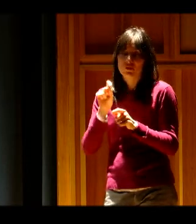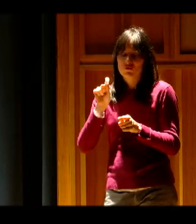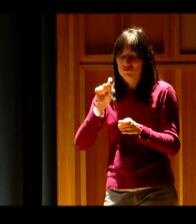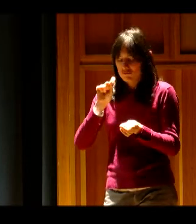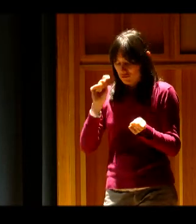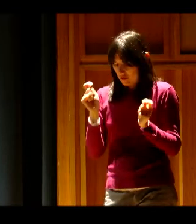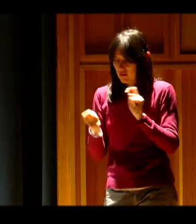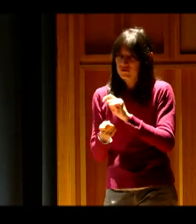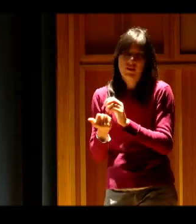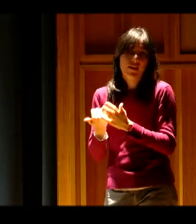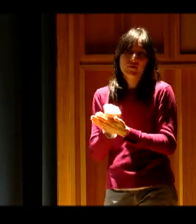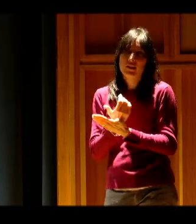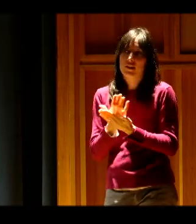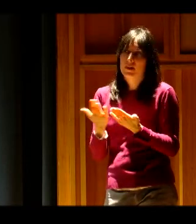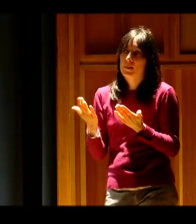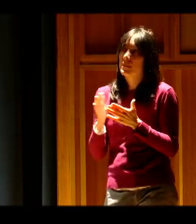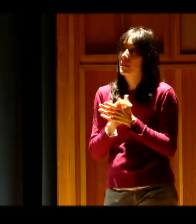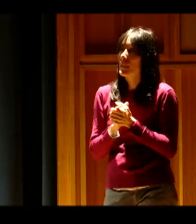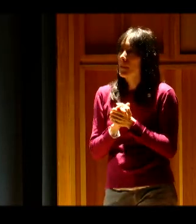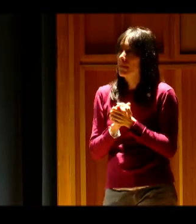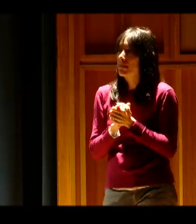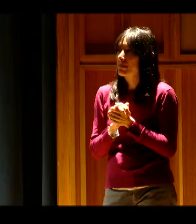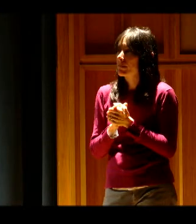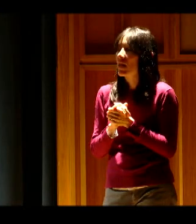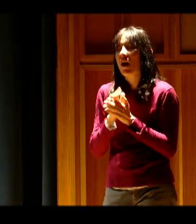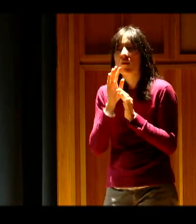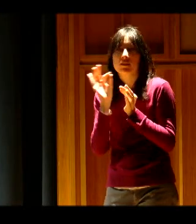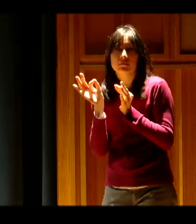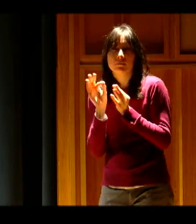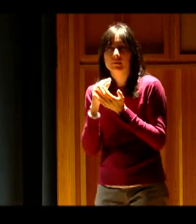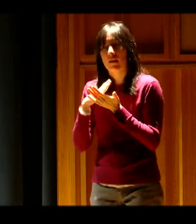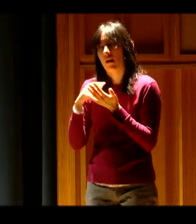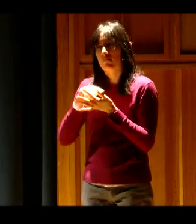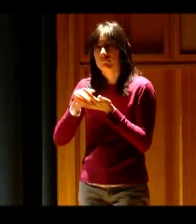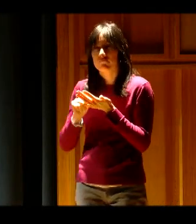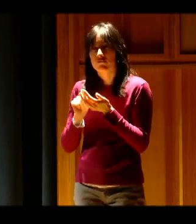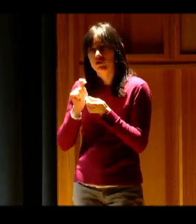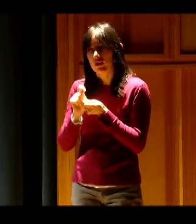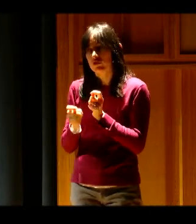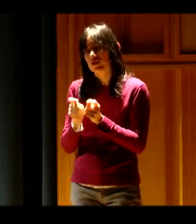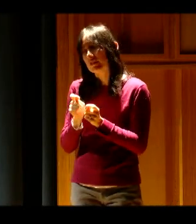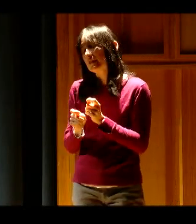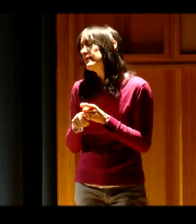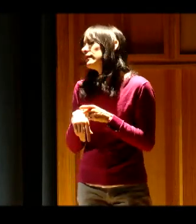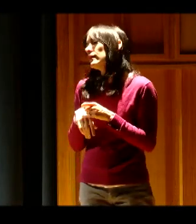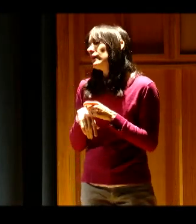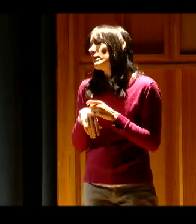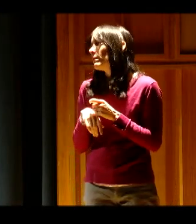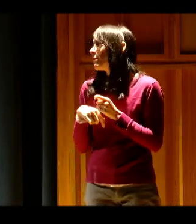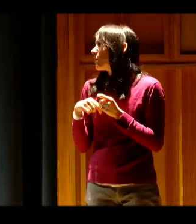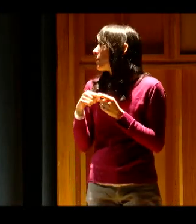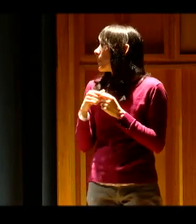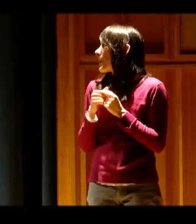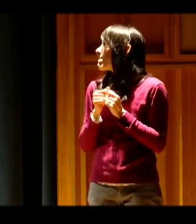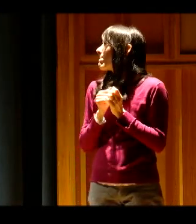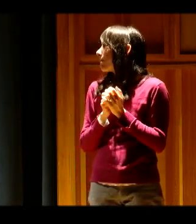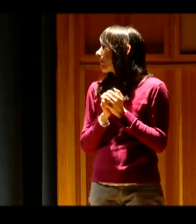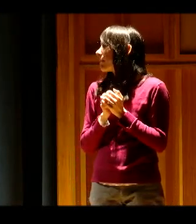I'll go through some of the changes, but this came out two weeks ago or so and I'm just going to let you watch it.